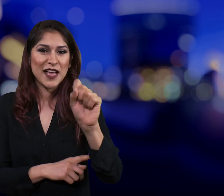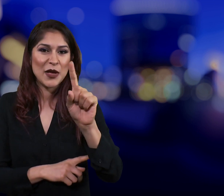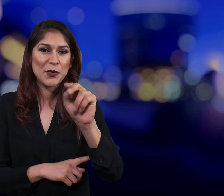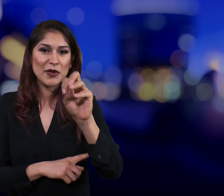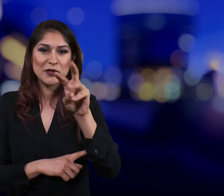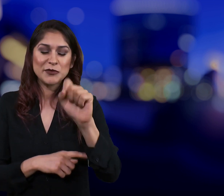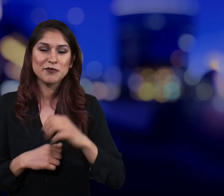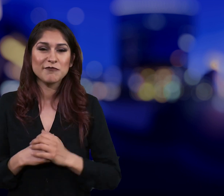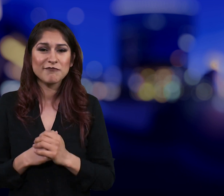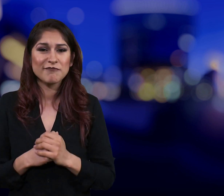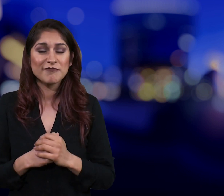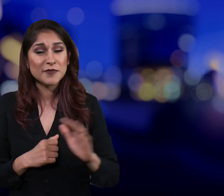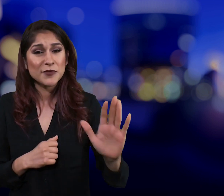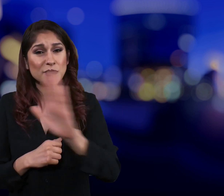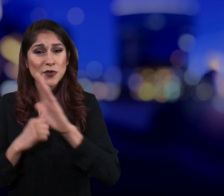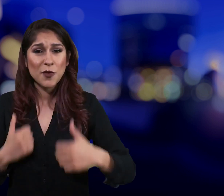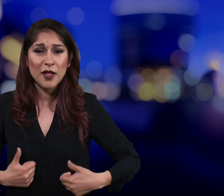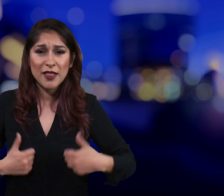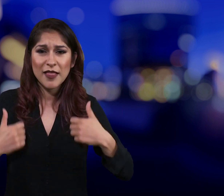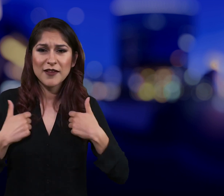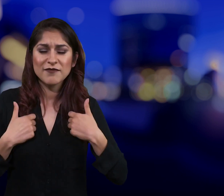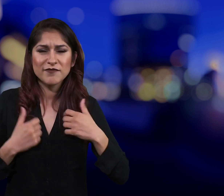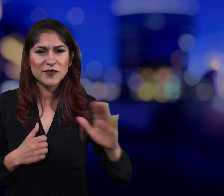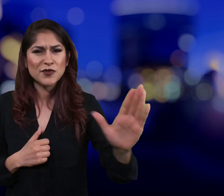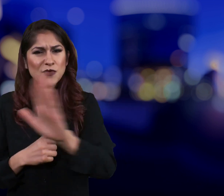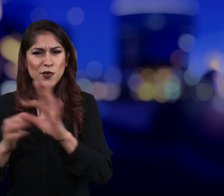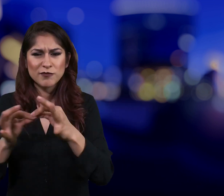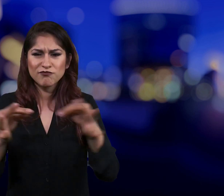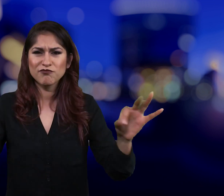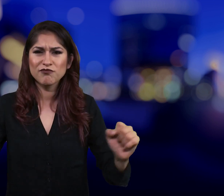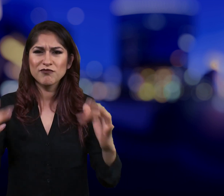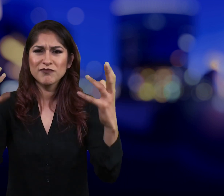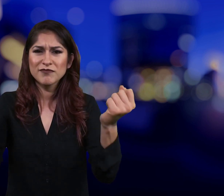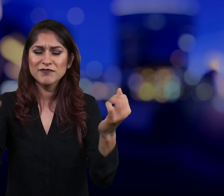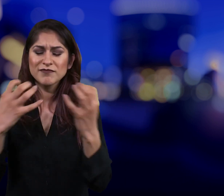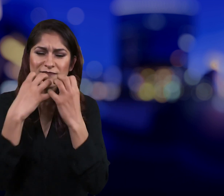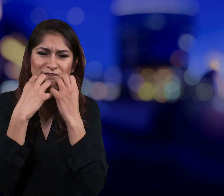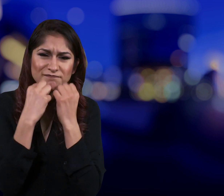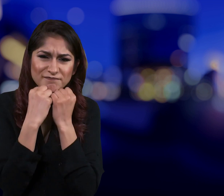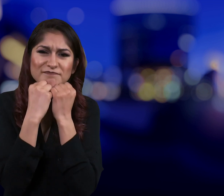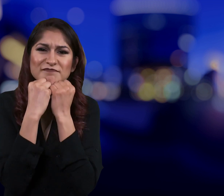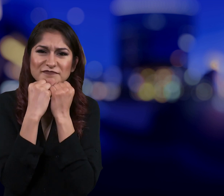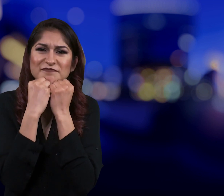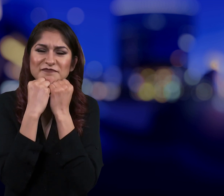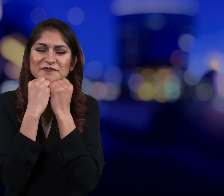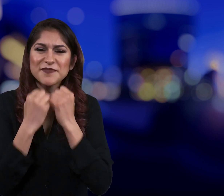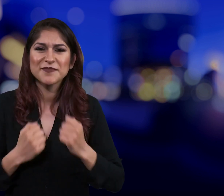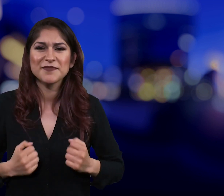Sign1News. Your life. Your language.